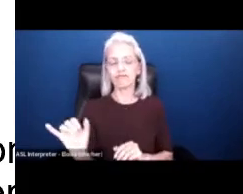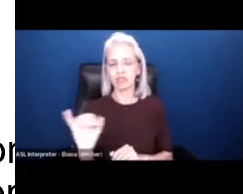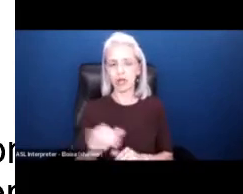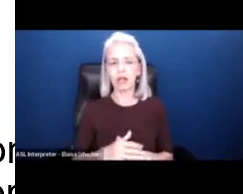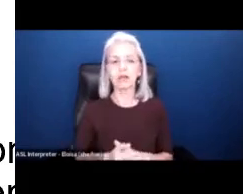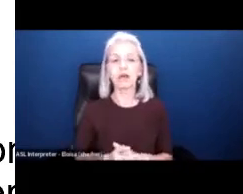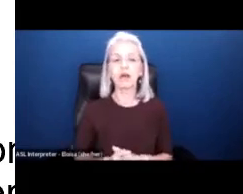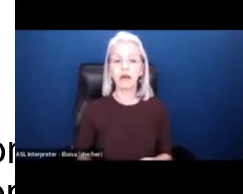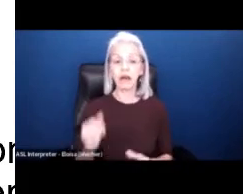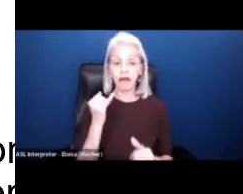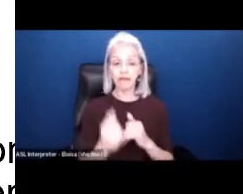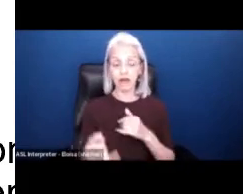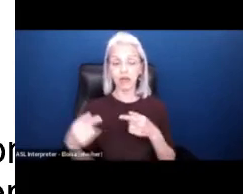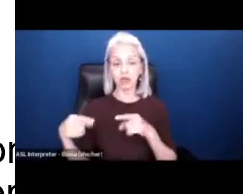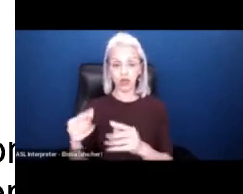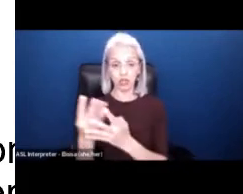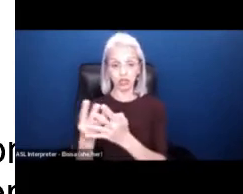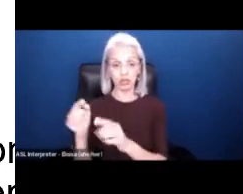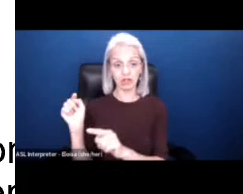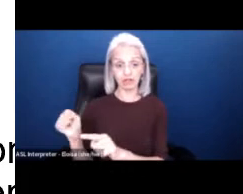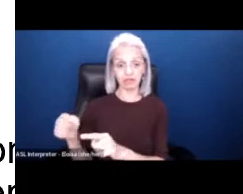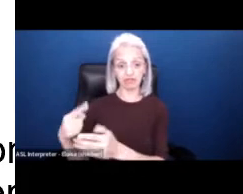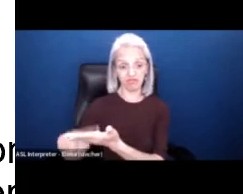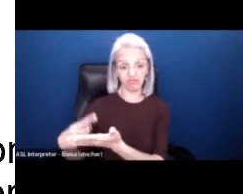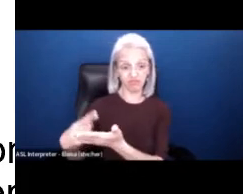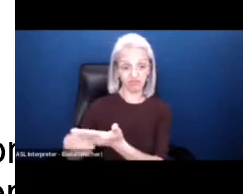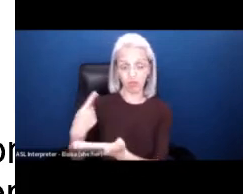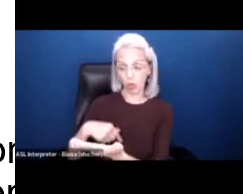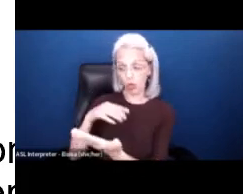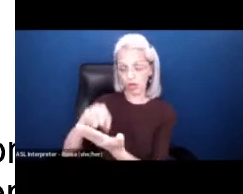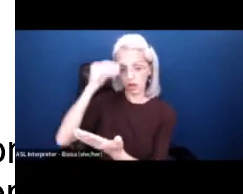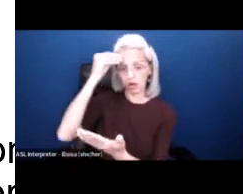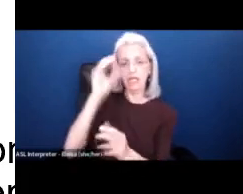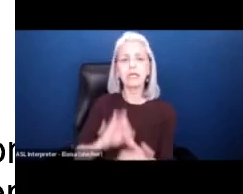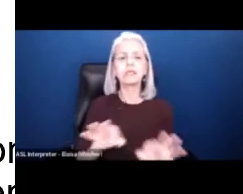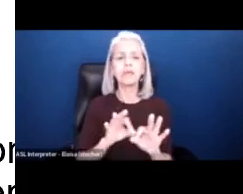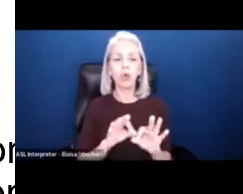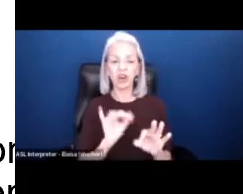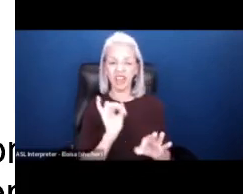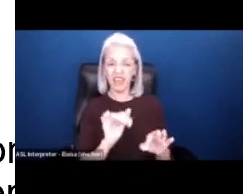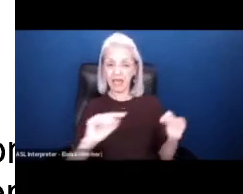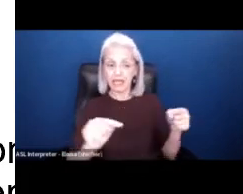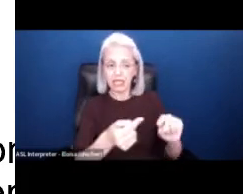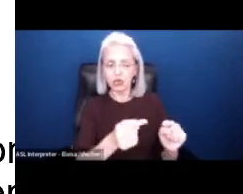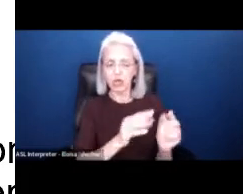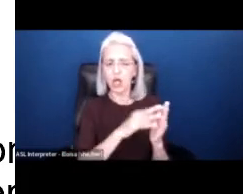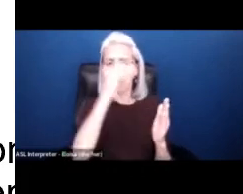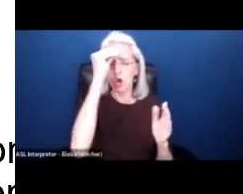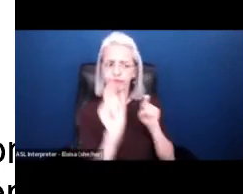this in the screening, the screening discussion, but you want to get as much detail about the injury as you possibly can. So how severe what was the